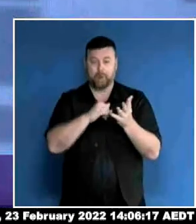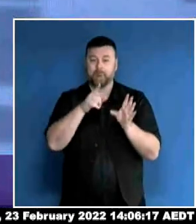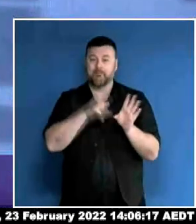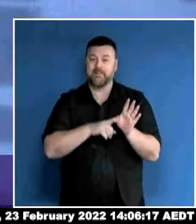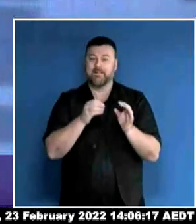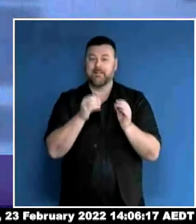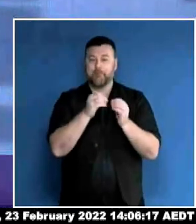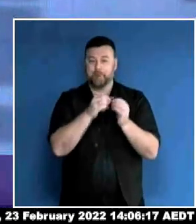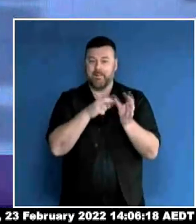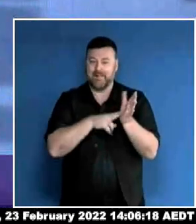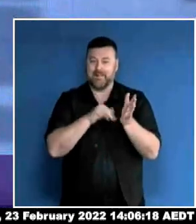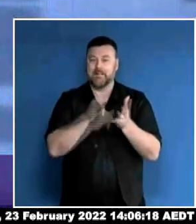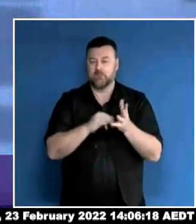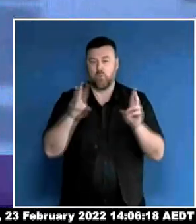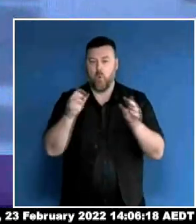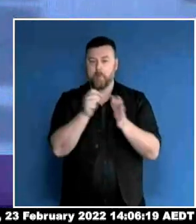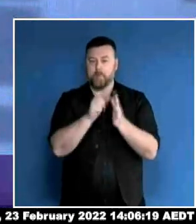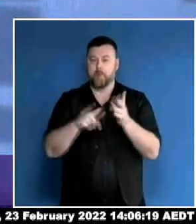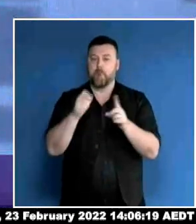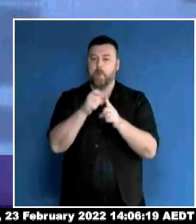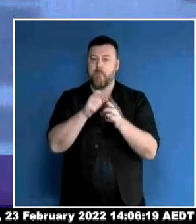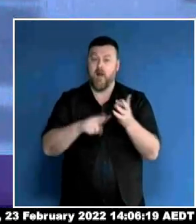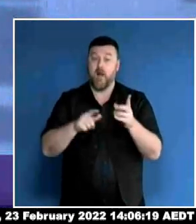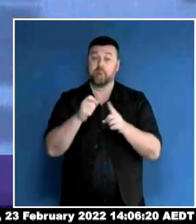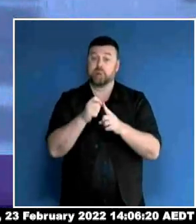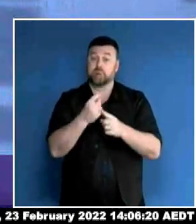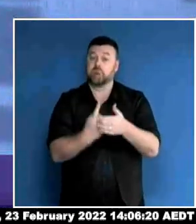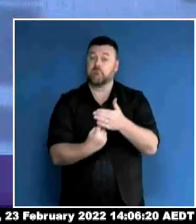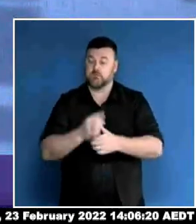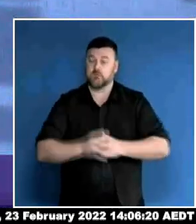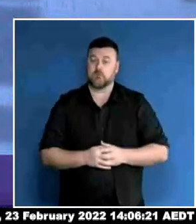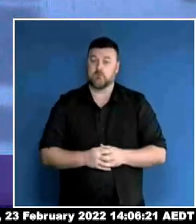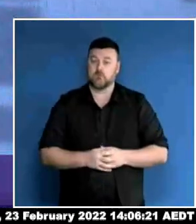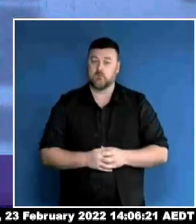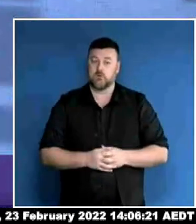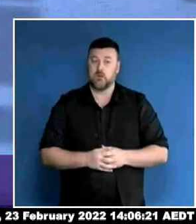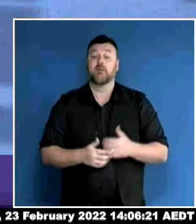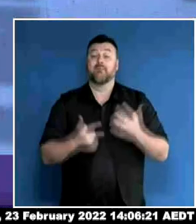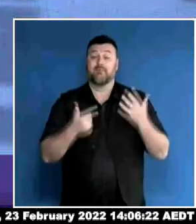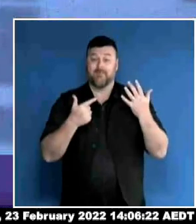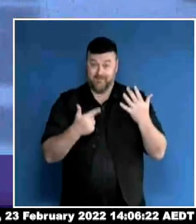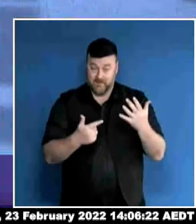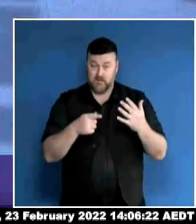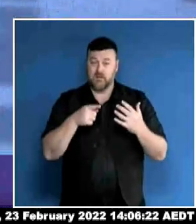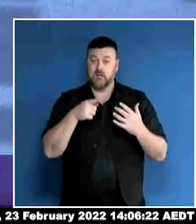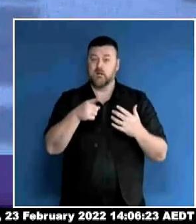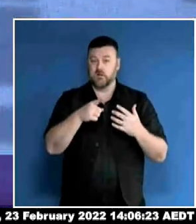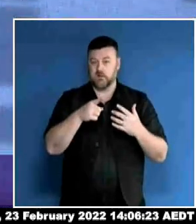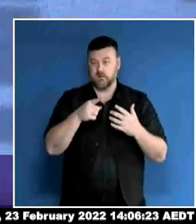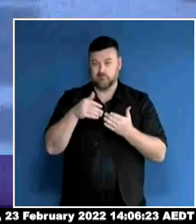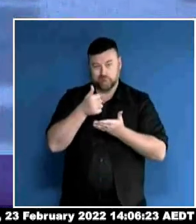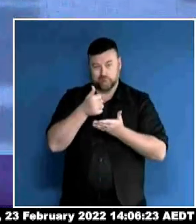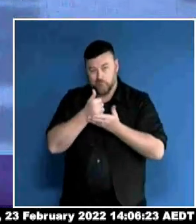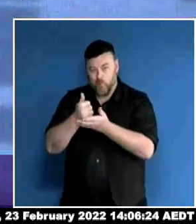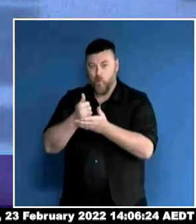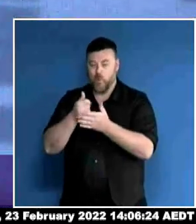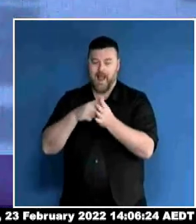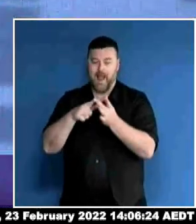And providing the AimBig Innovation team with feedback and ideas on how to better